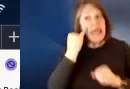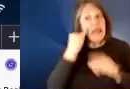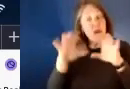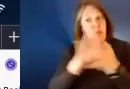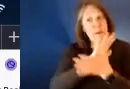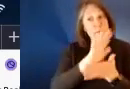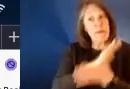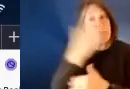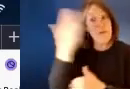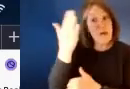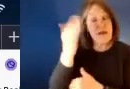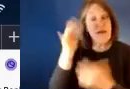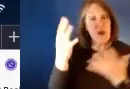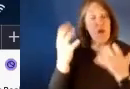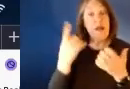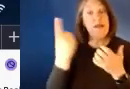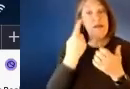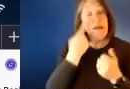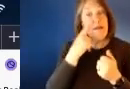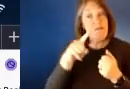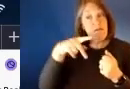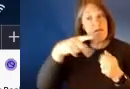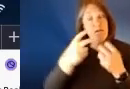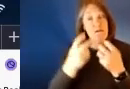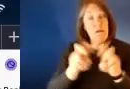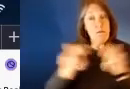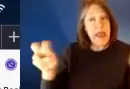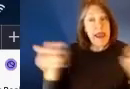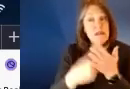if you want to have something for a panel discussion, we have a number of different